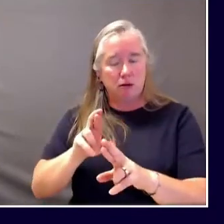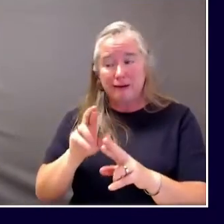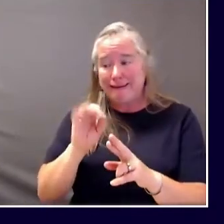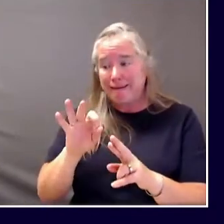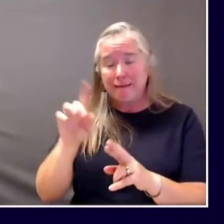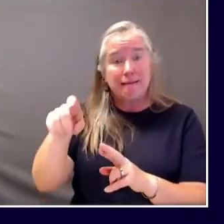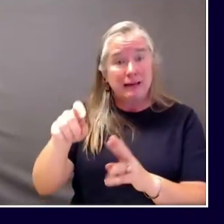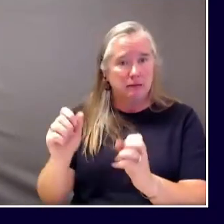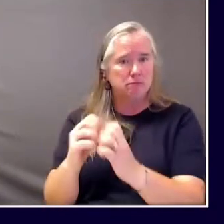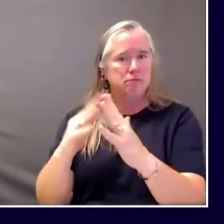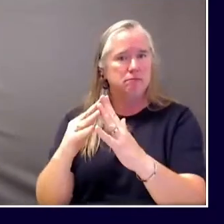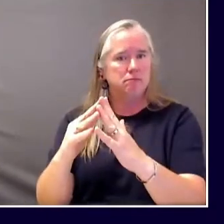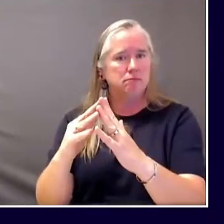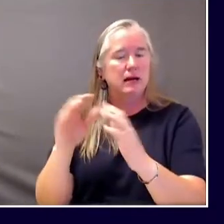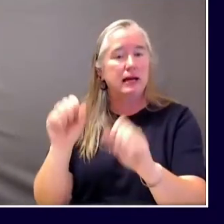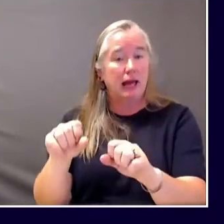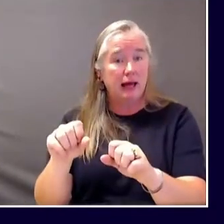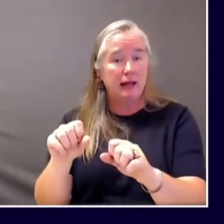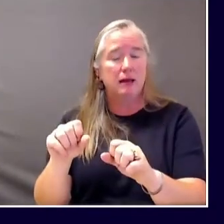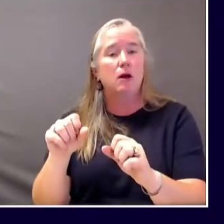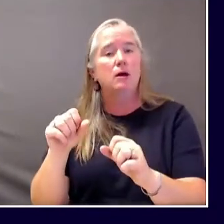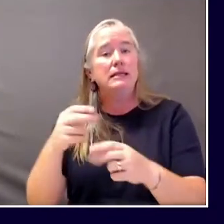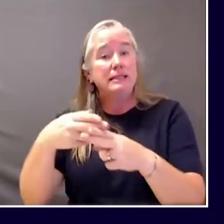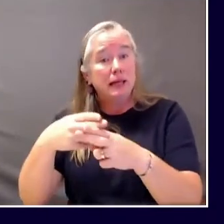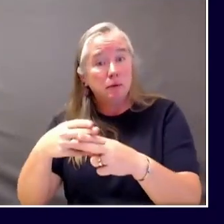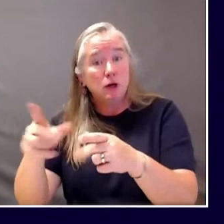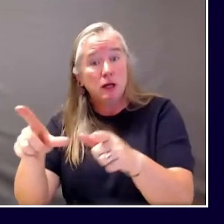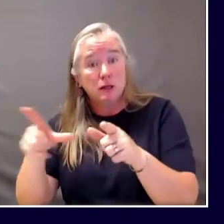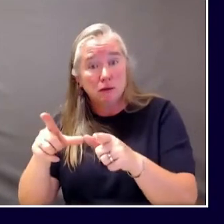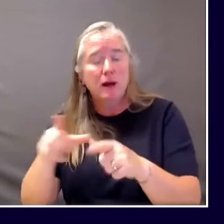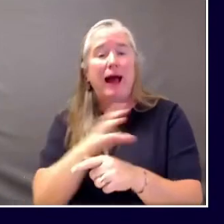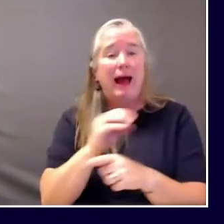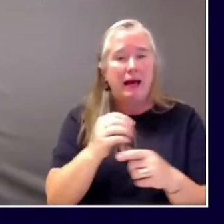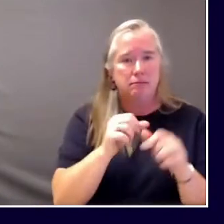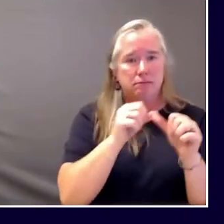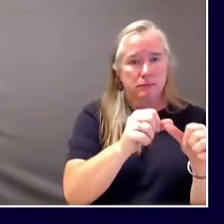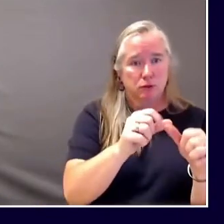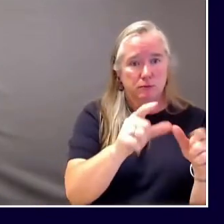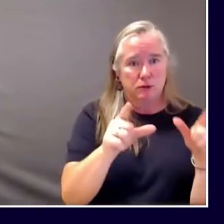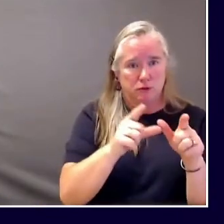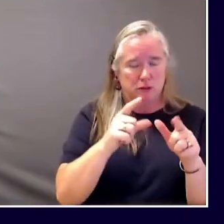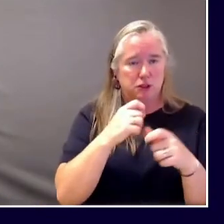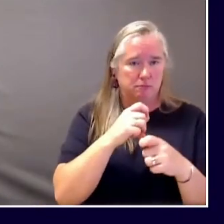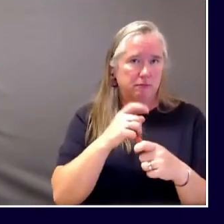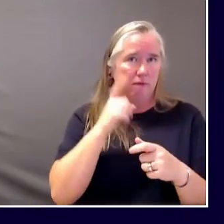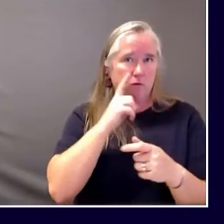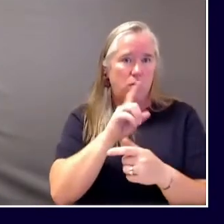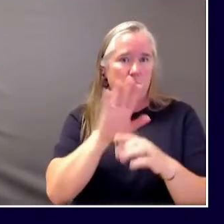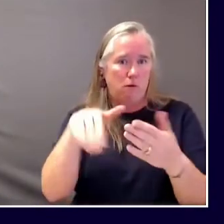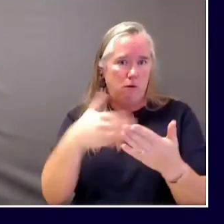regularly on in the area